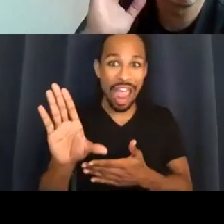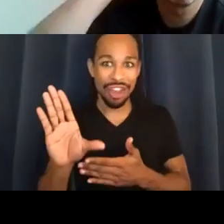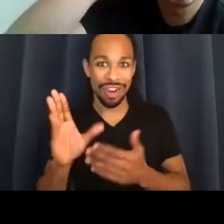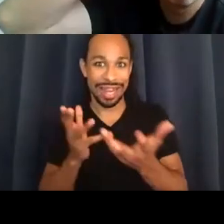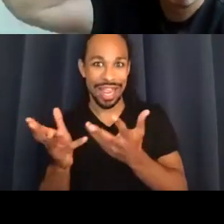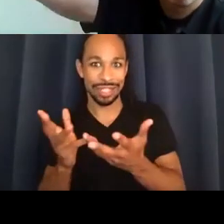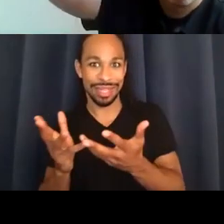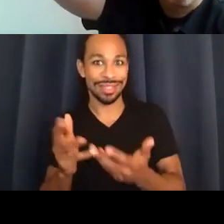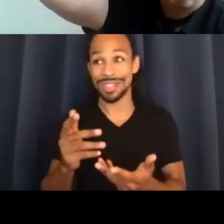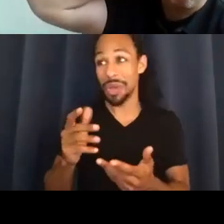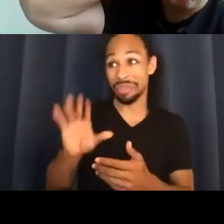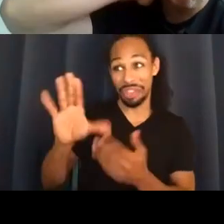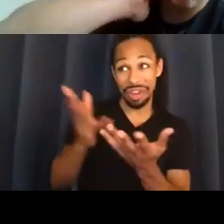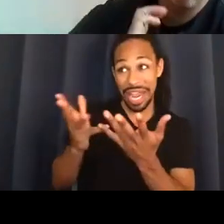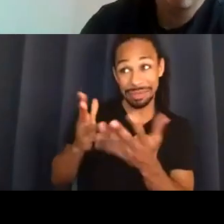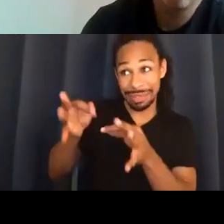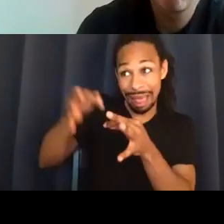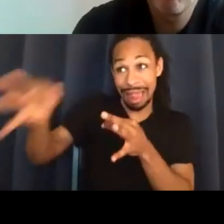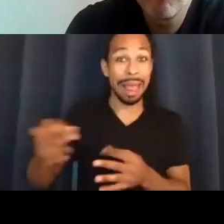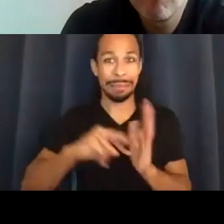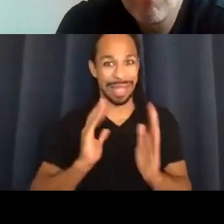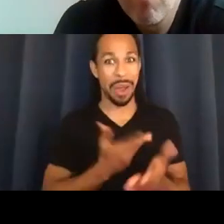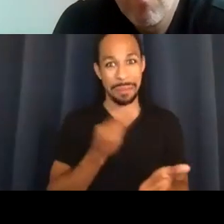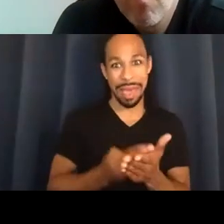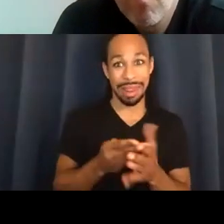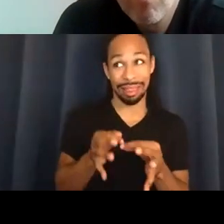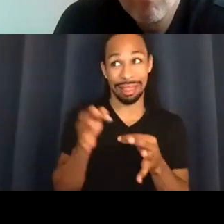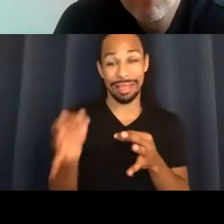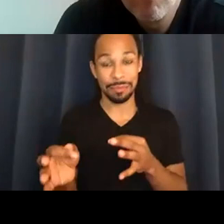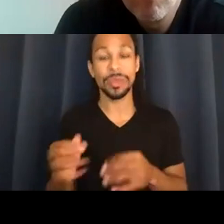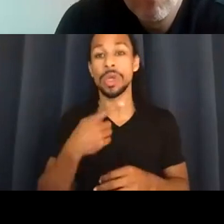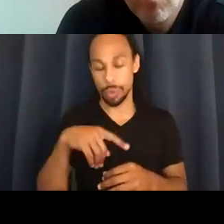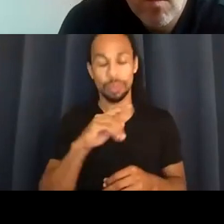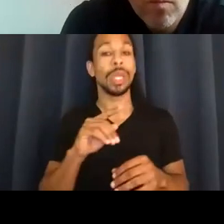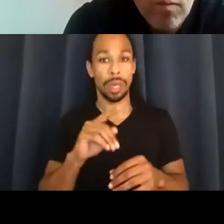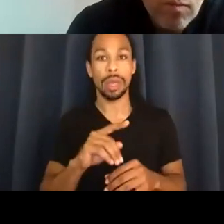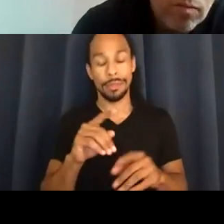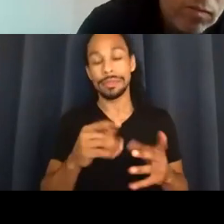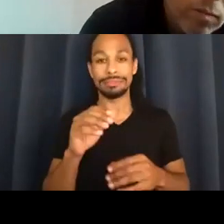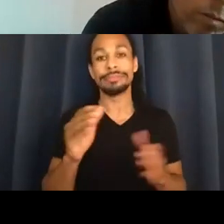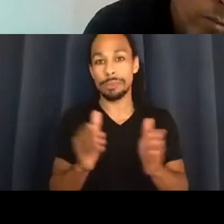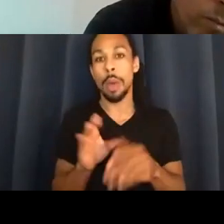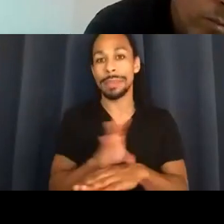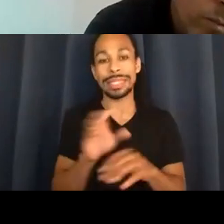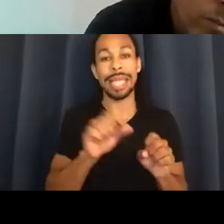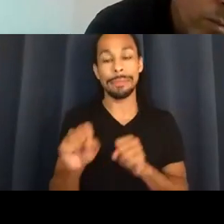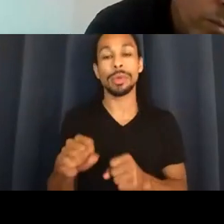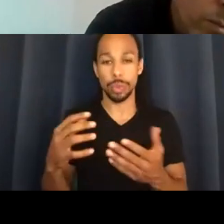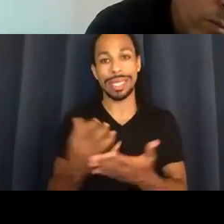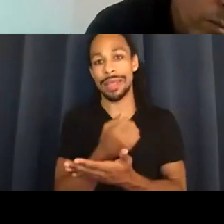As a small business, we were able to get a PPE loan, but that money is a band aid. It